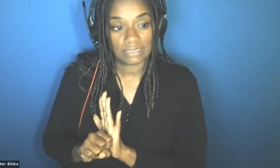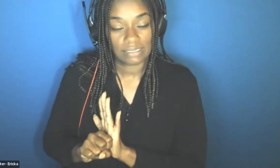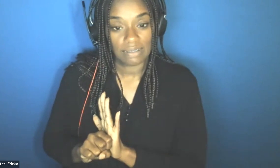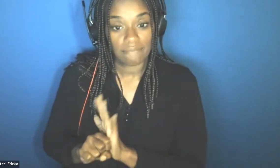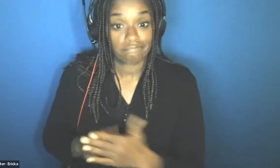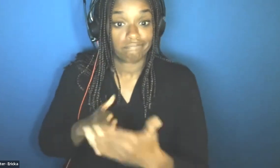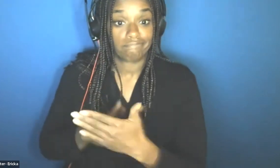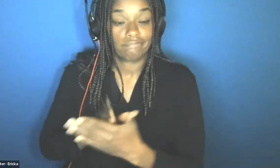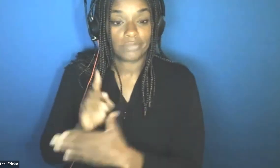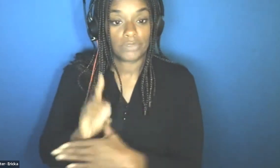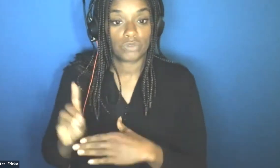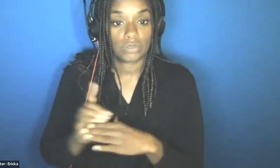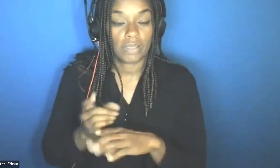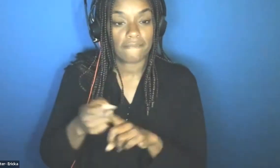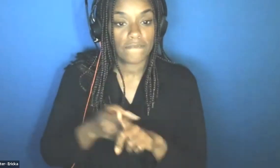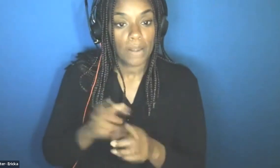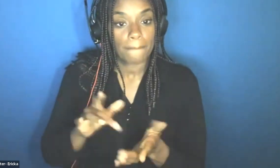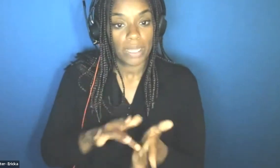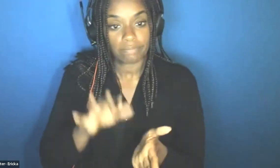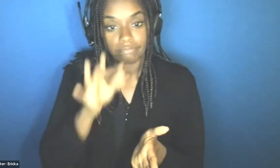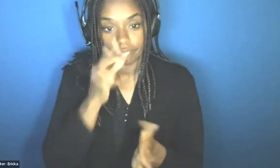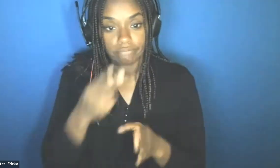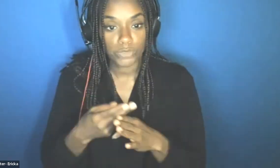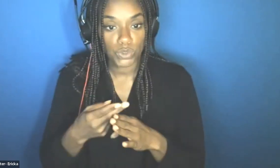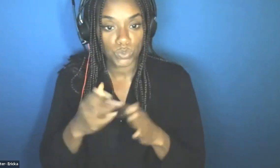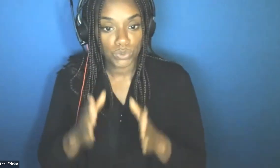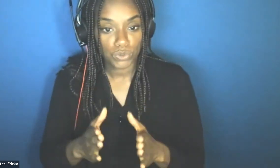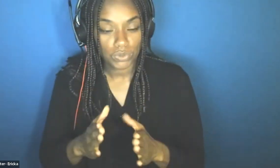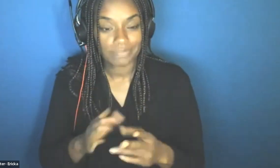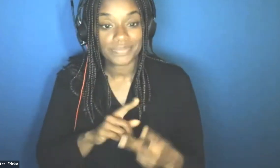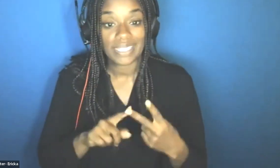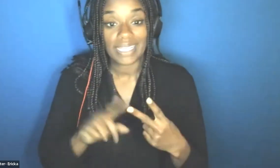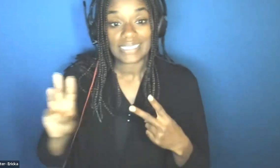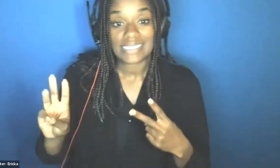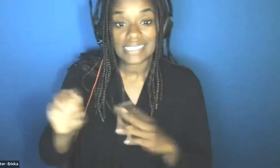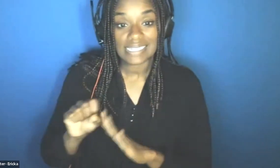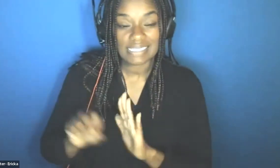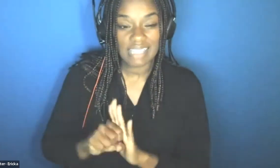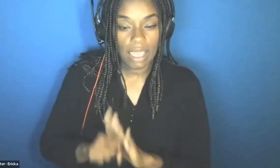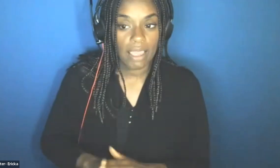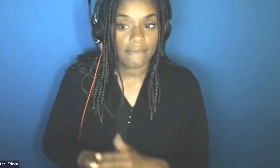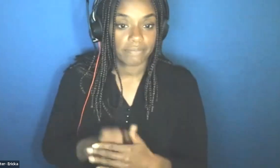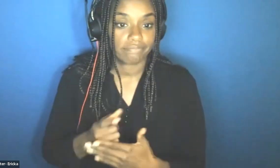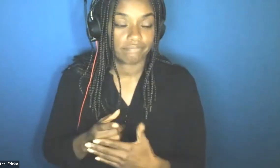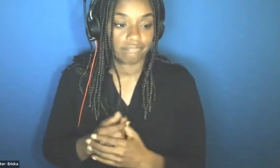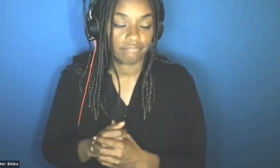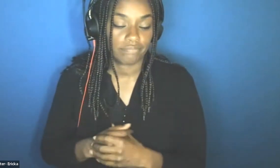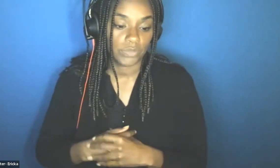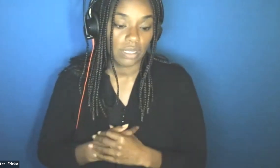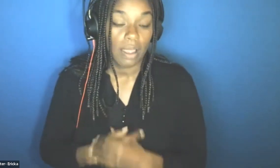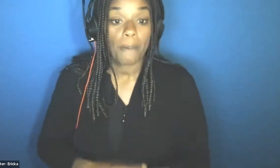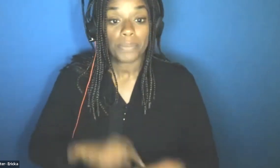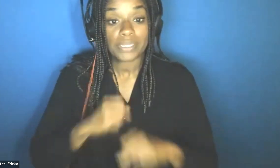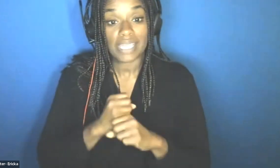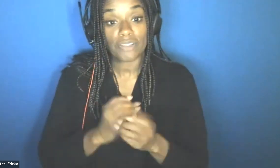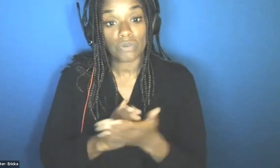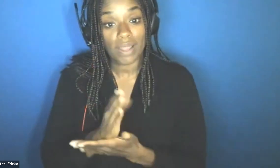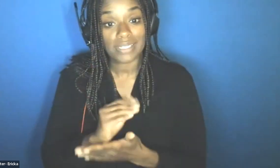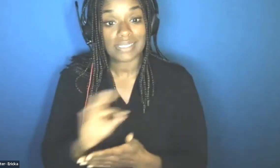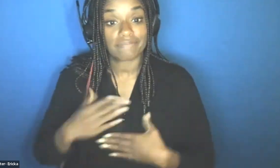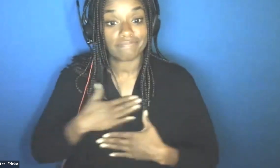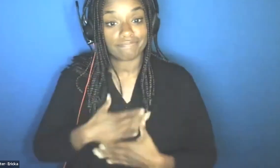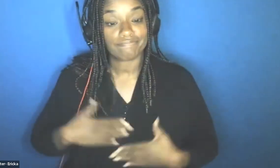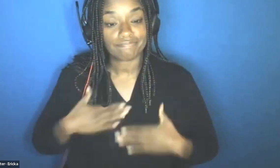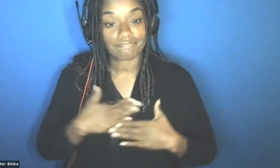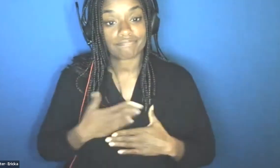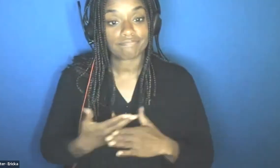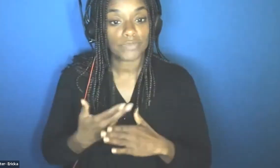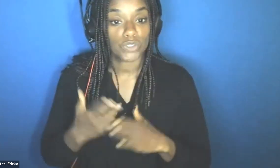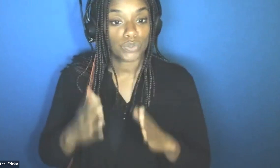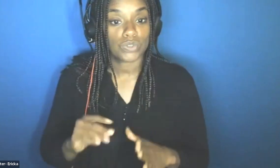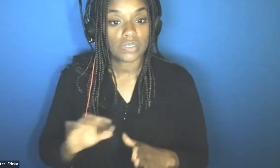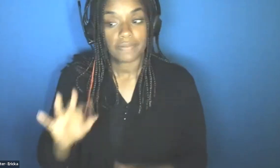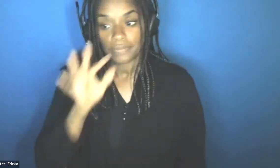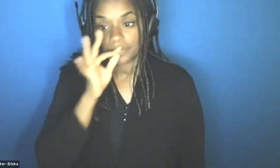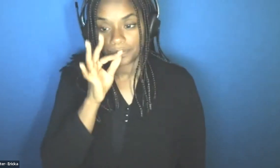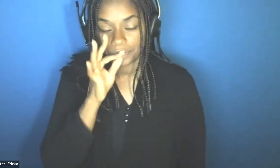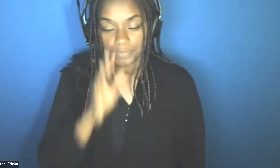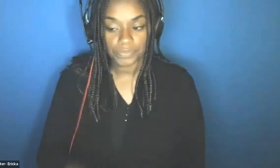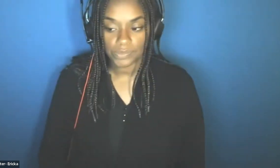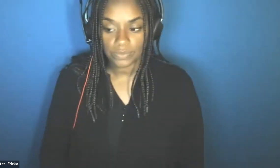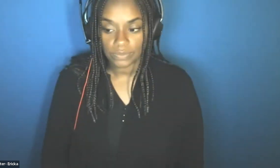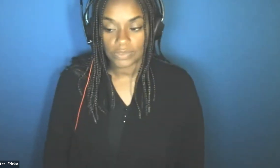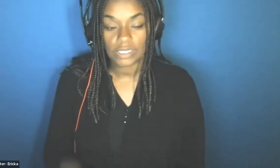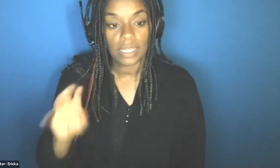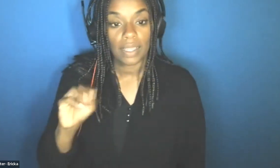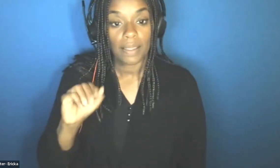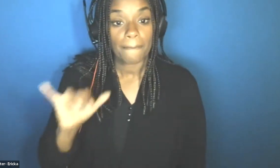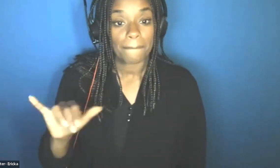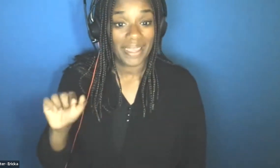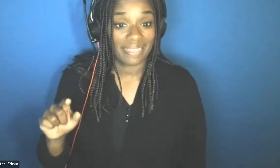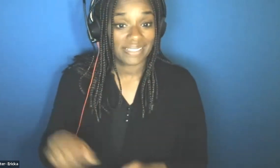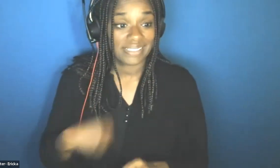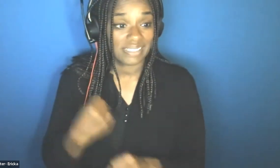But even then, this issue is not so black and white.